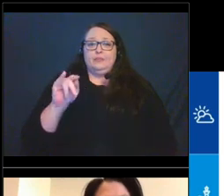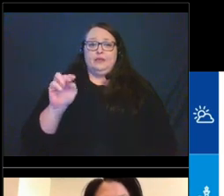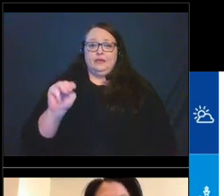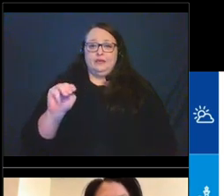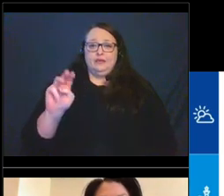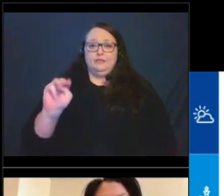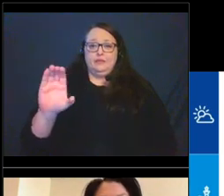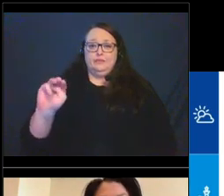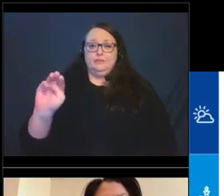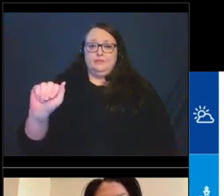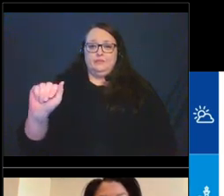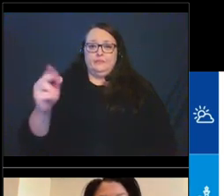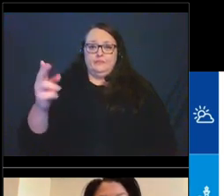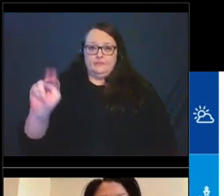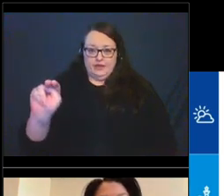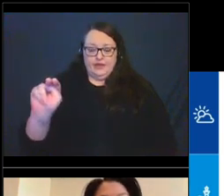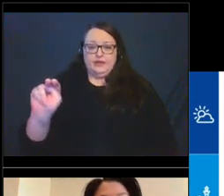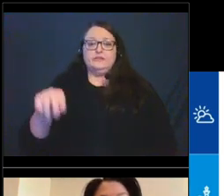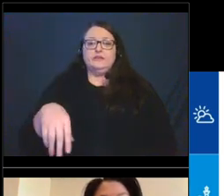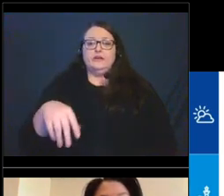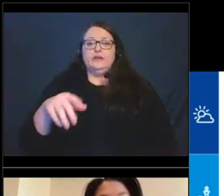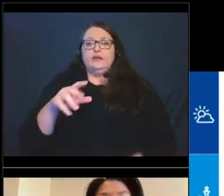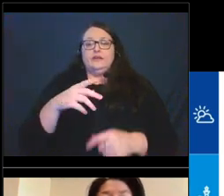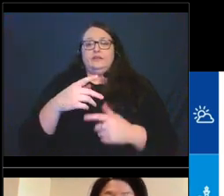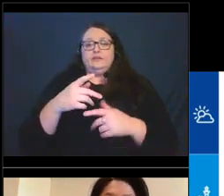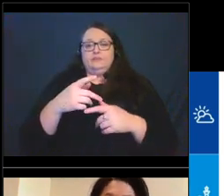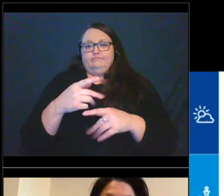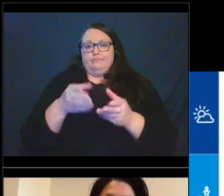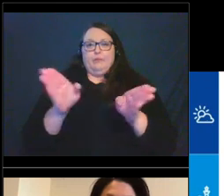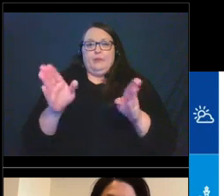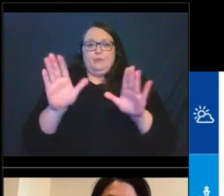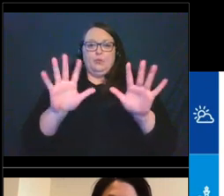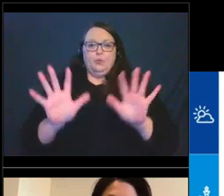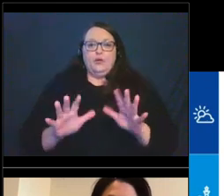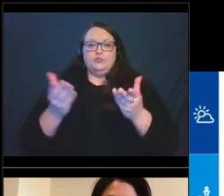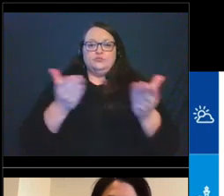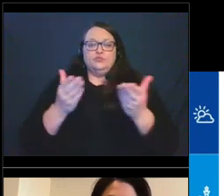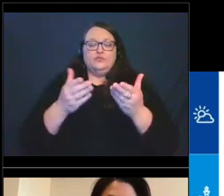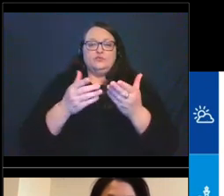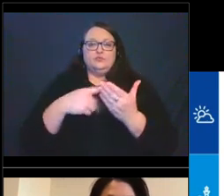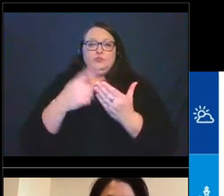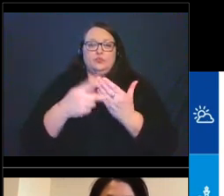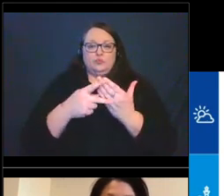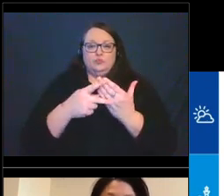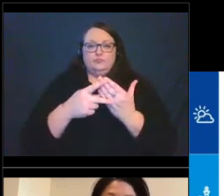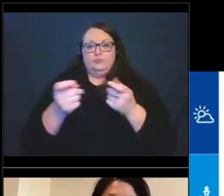Public Program Manager at NWS Headquarters and I oversee the policies, procedures, and guidelines